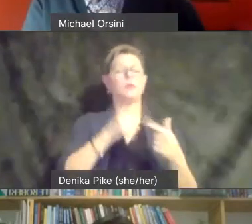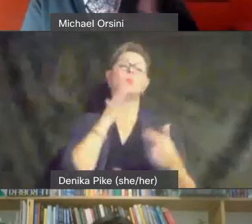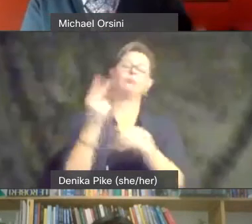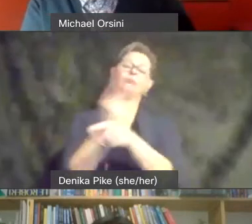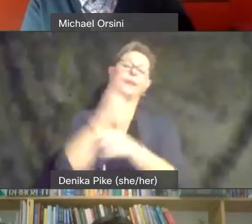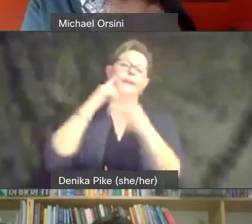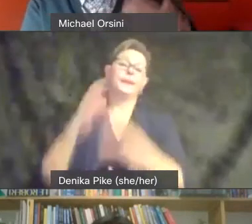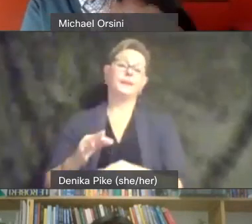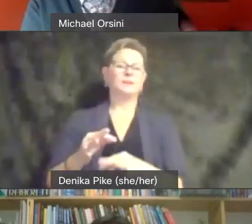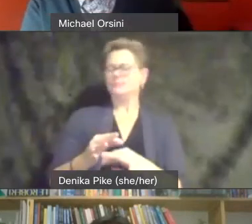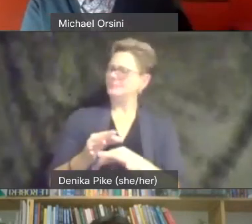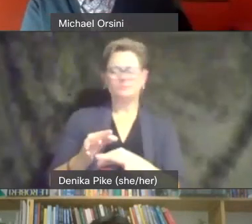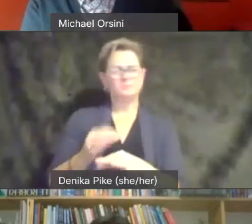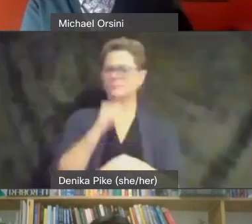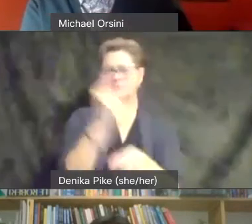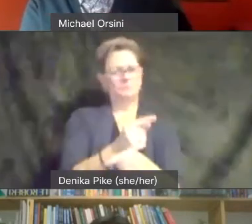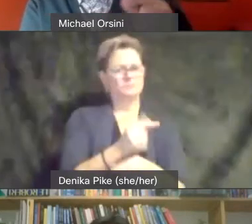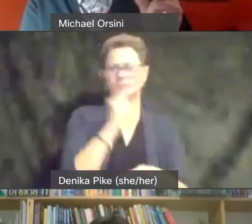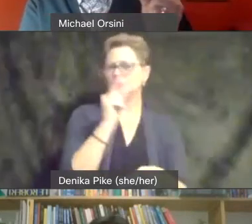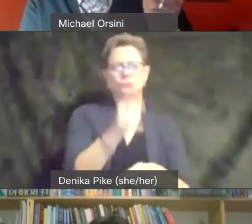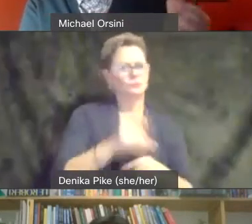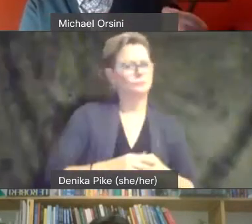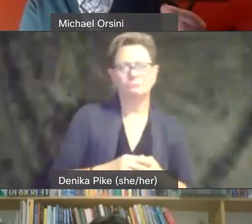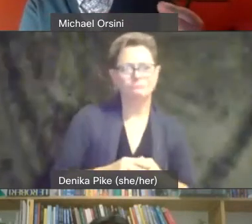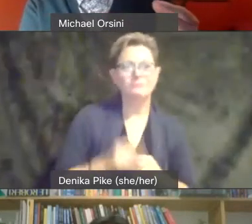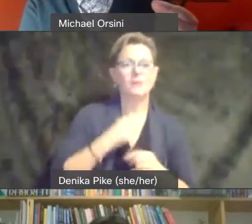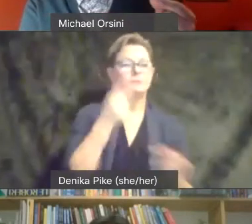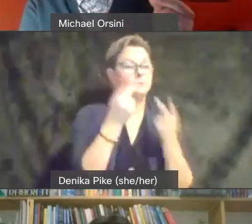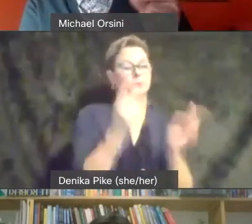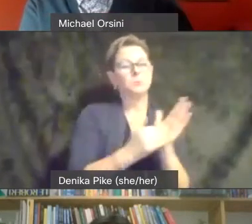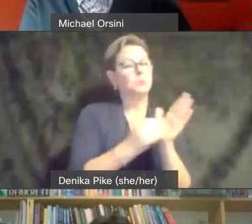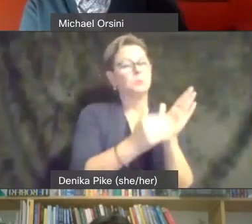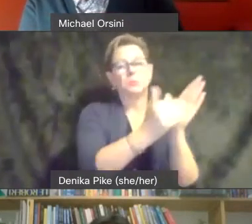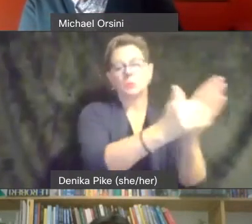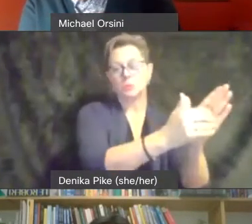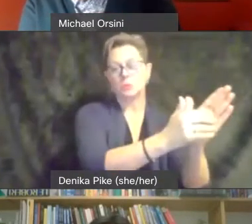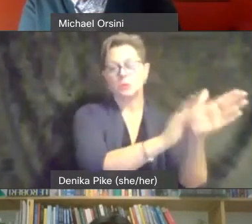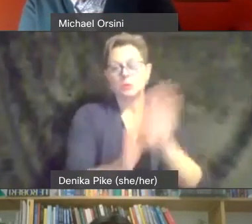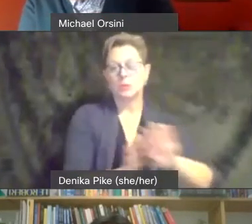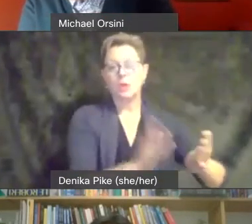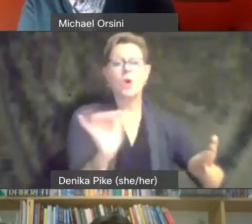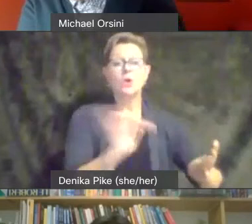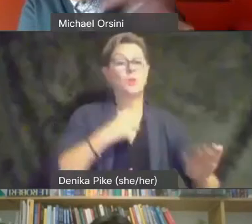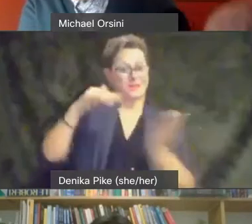It's been shown to be wrong time and time again, the other thing I'd say having studied autism and been.